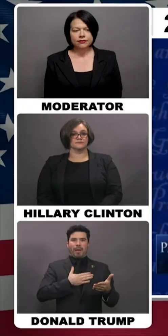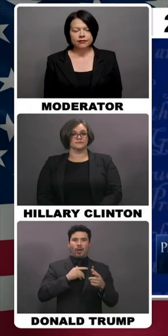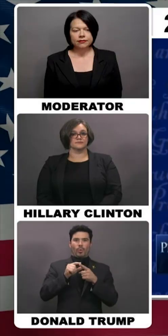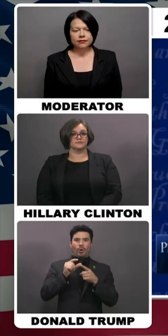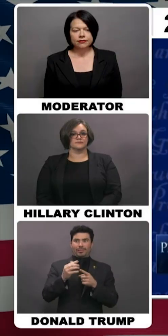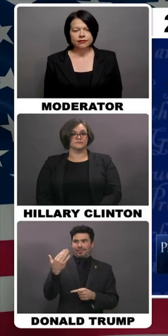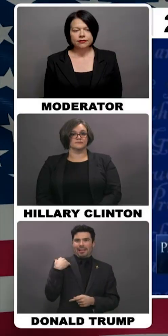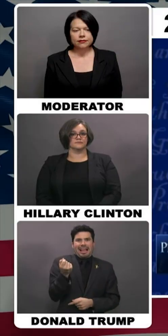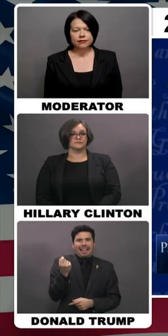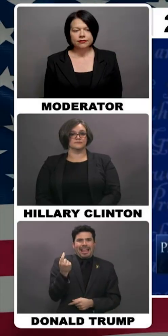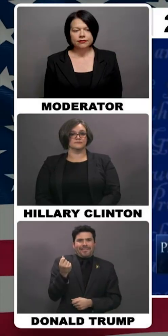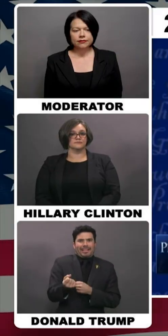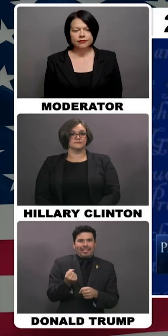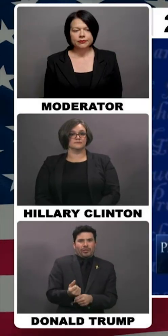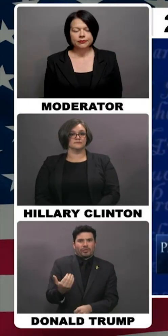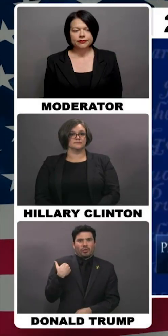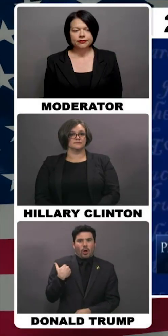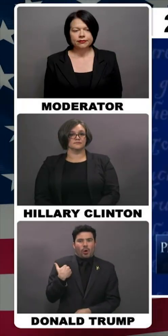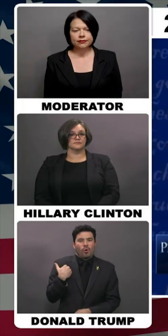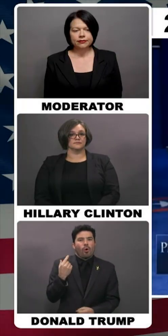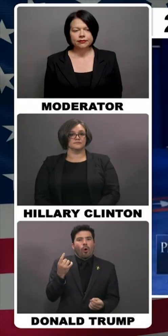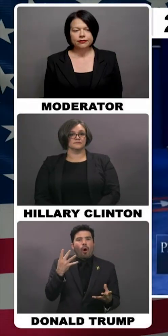and I think she should be ashamed of herself. If you want to know the truth,